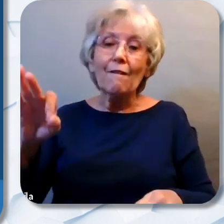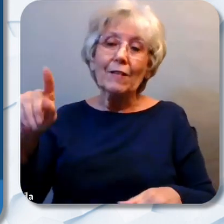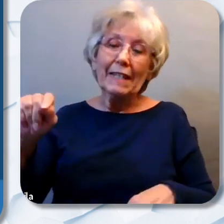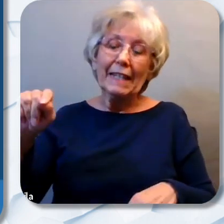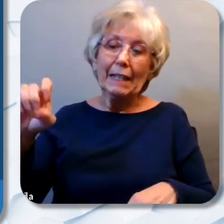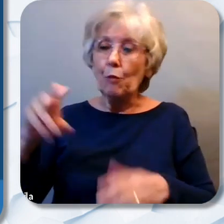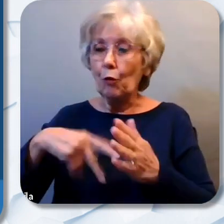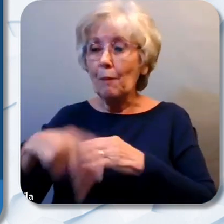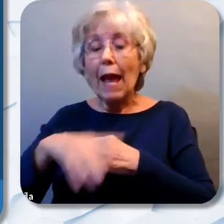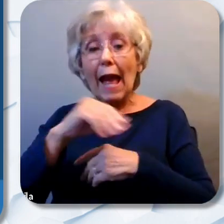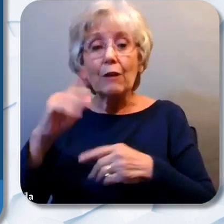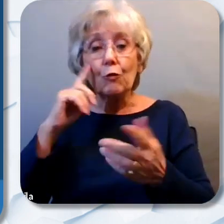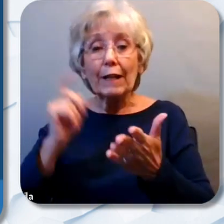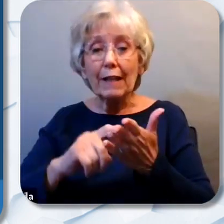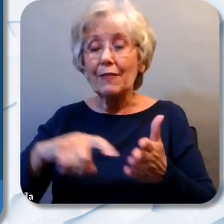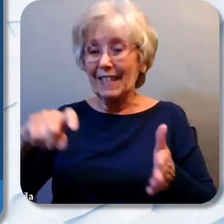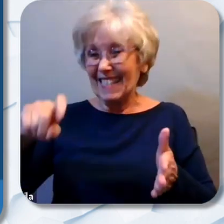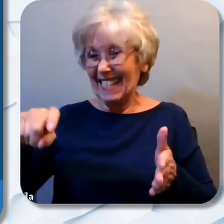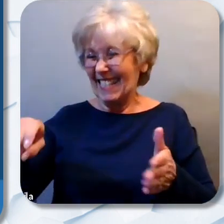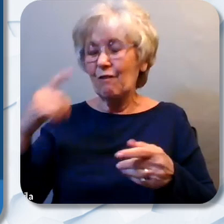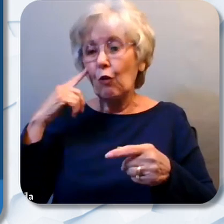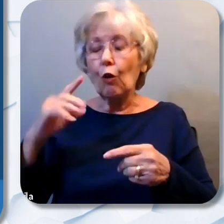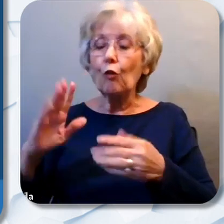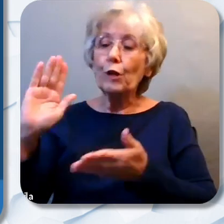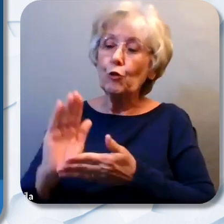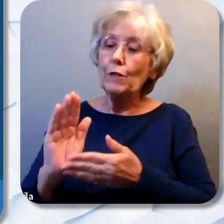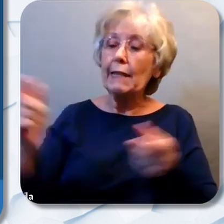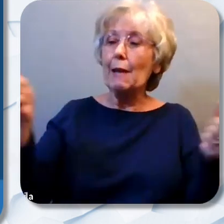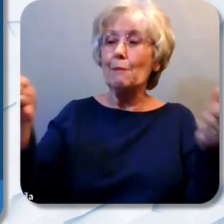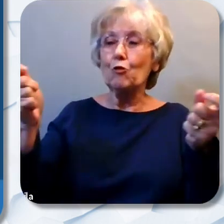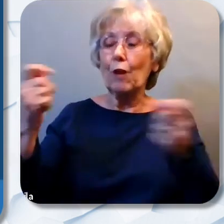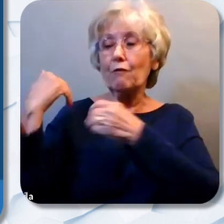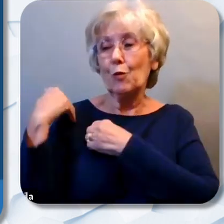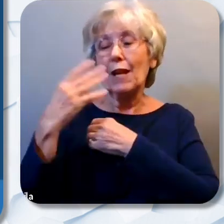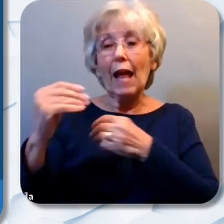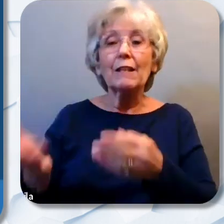recognition of the need to reduce administrative burden and increase flexibility for contractors,